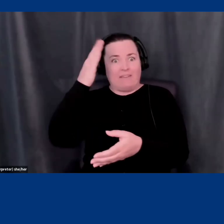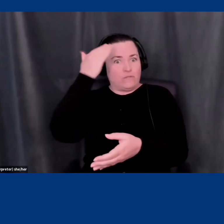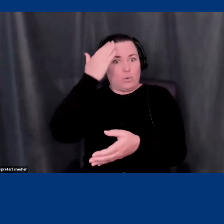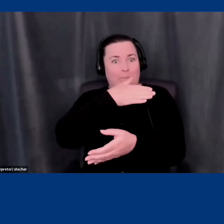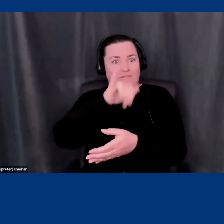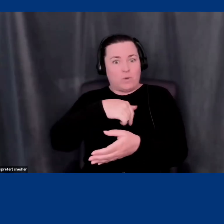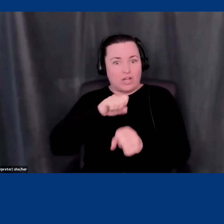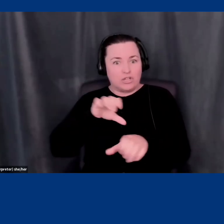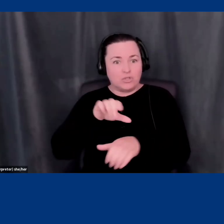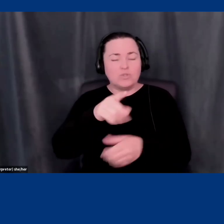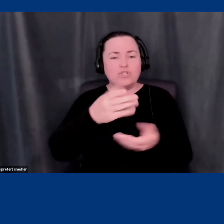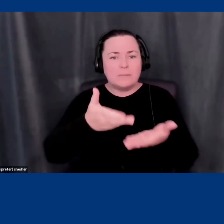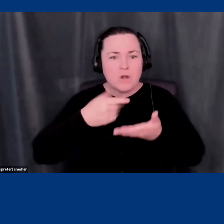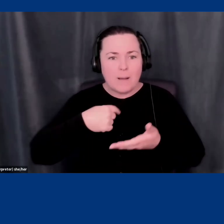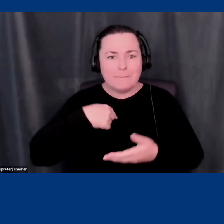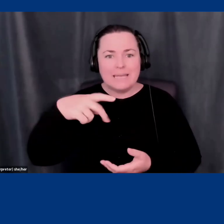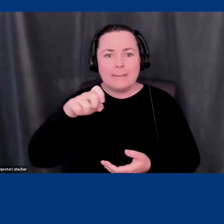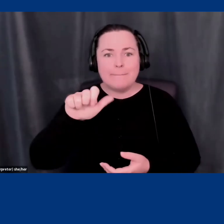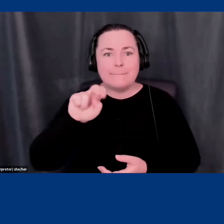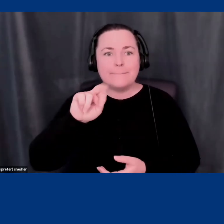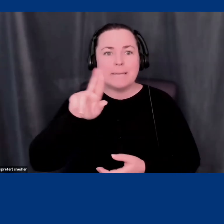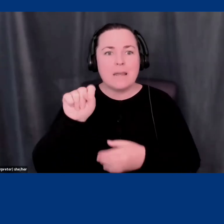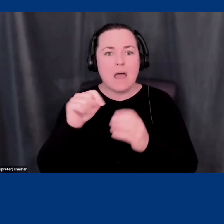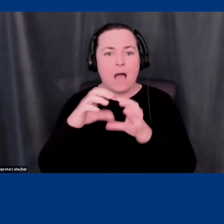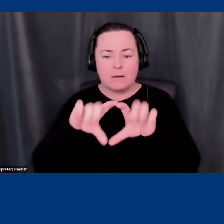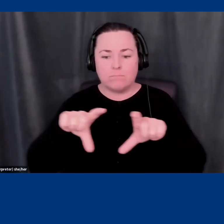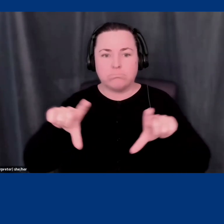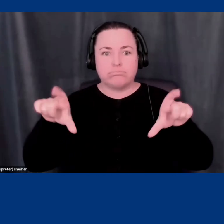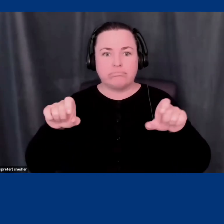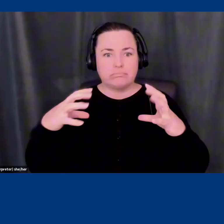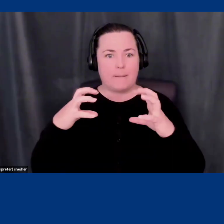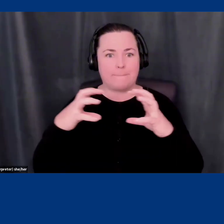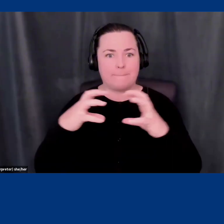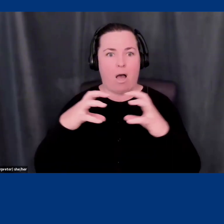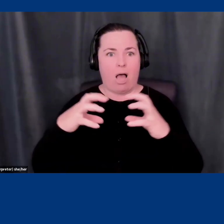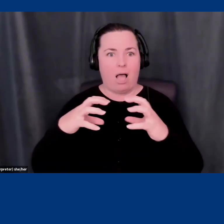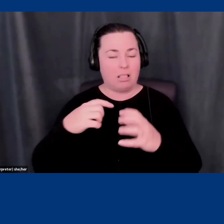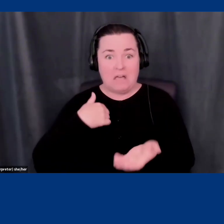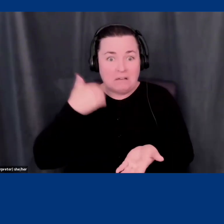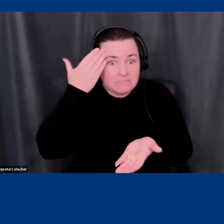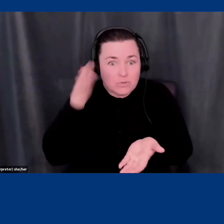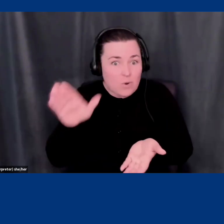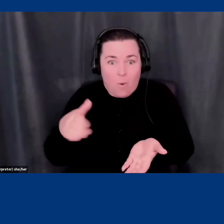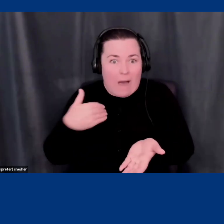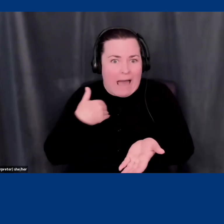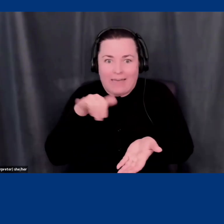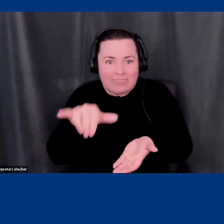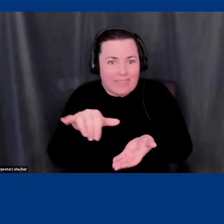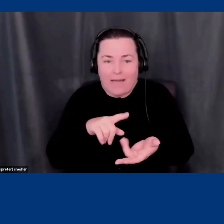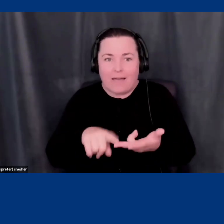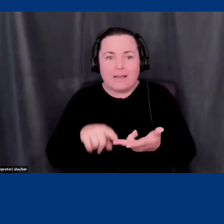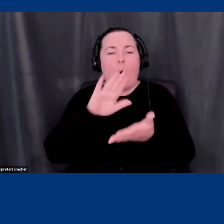didn't even know was a thing. She also brought all of the accommodations everything that she did to make the